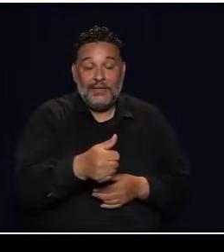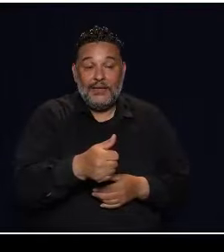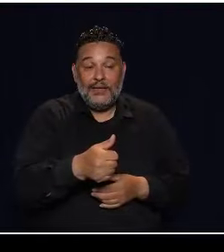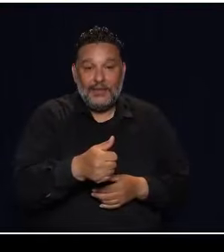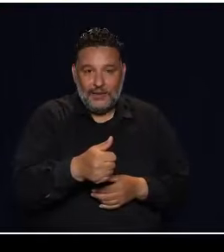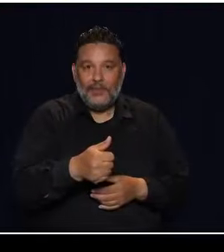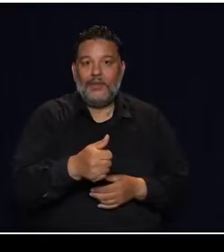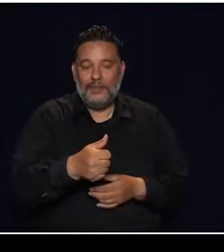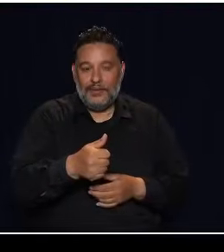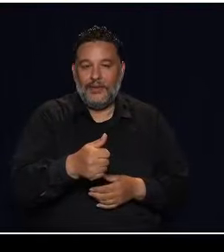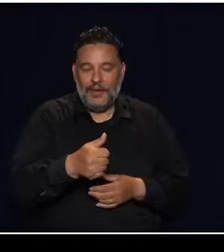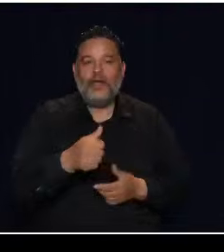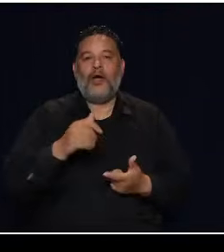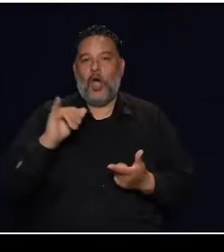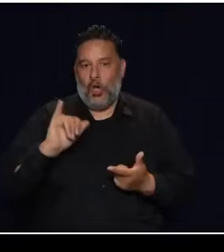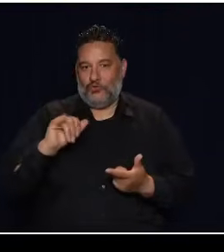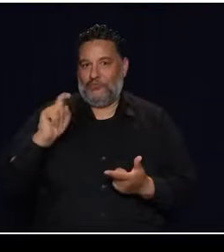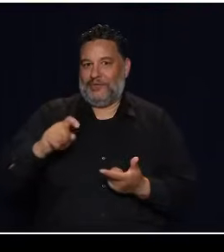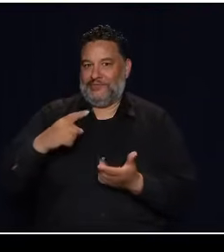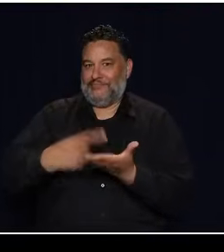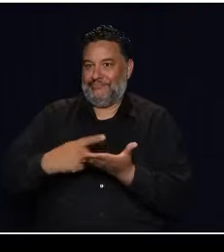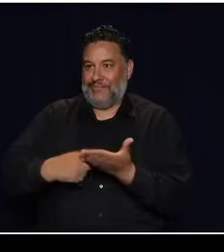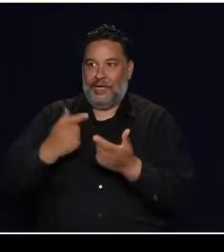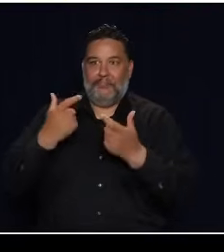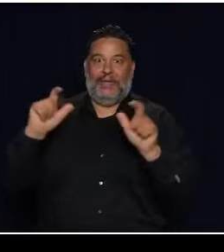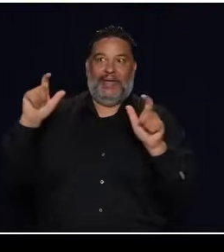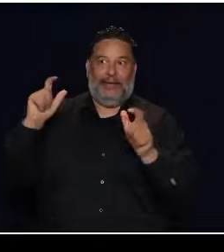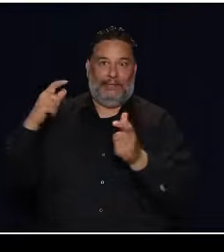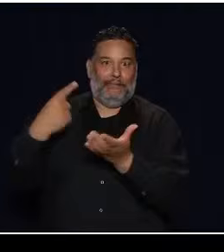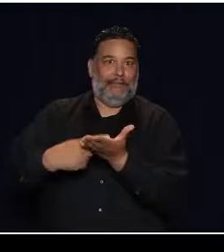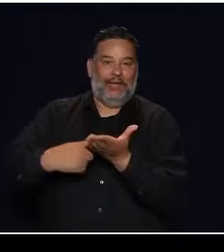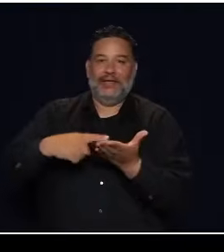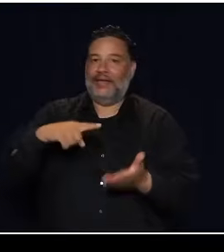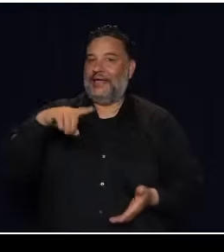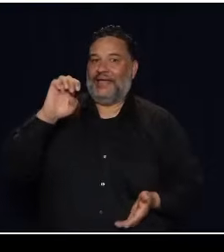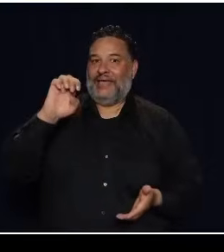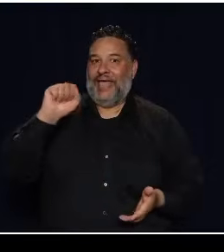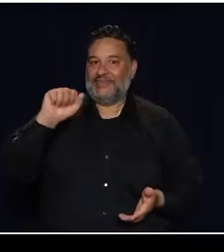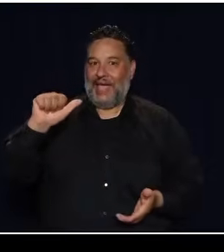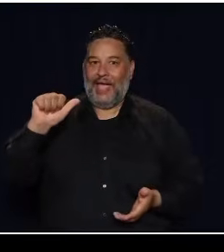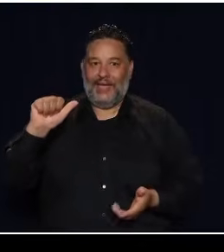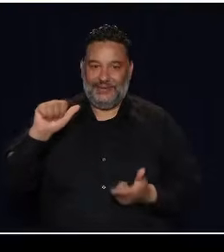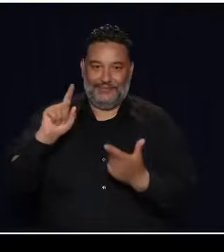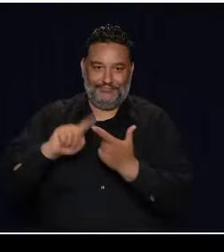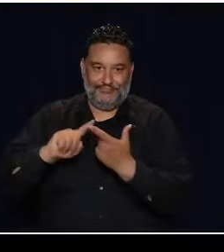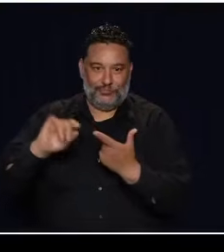DISCUSS SCHOOL FUNDING WITHOUT TALKING ABOUT ONE OF IF NOT THE BIGGEST CONVERSATION SURROUNDING